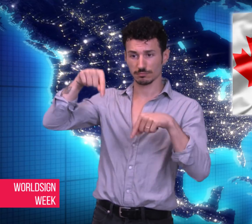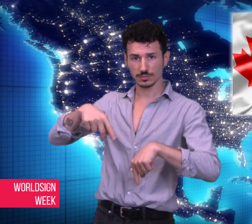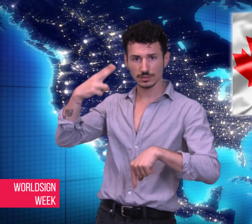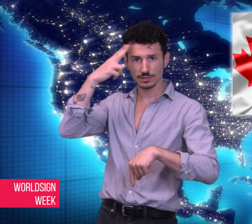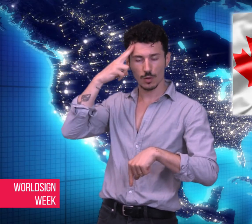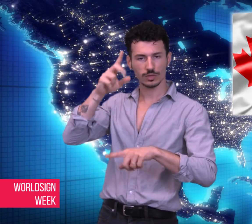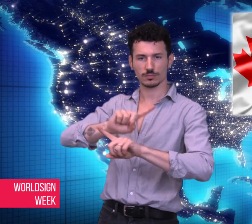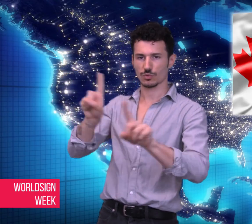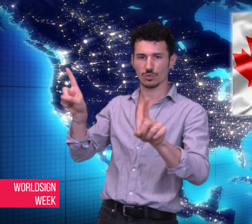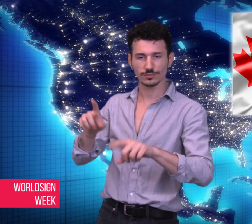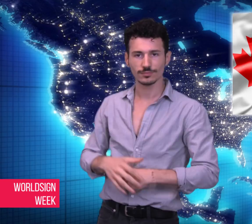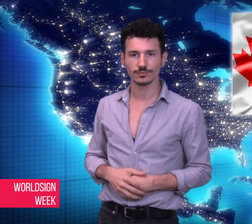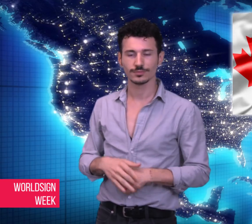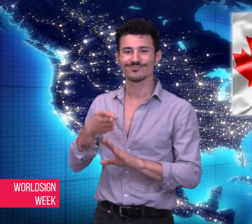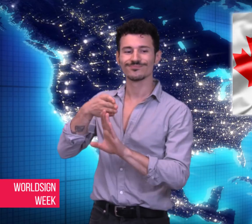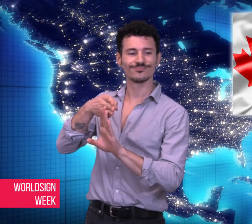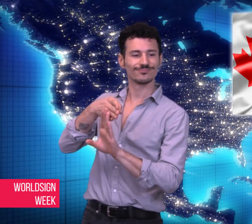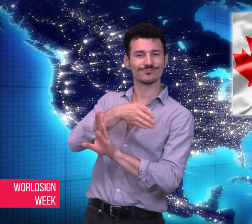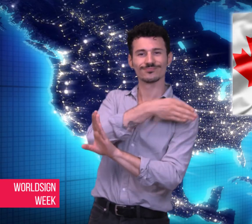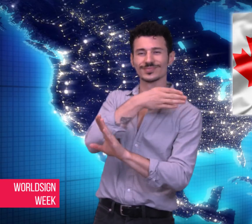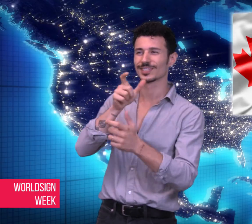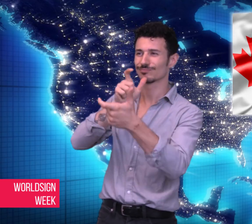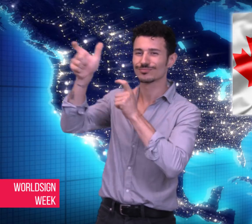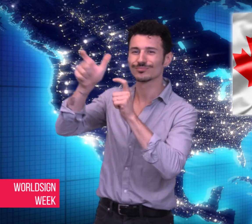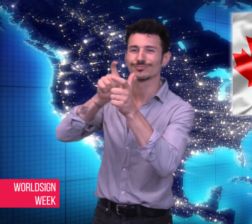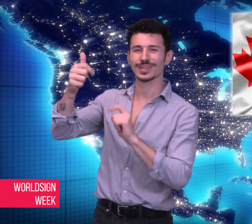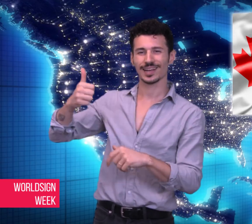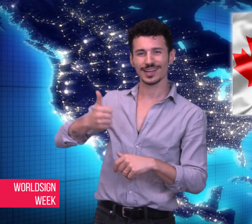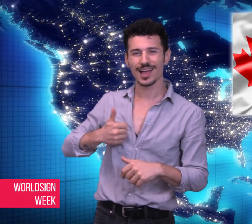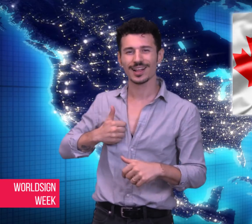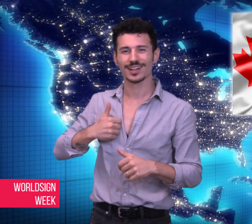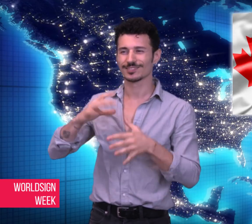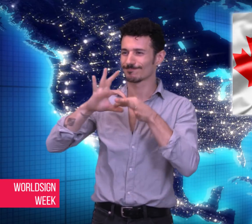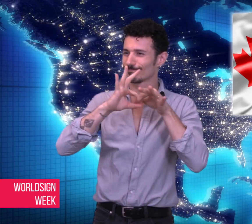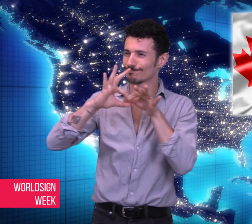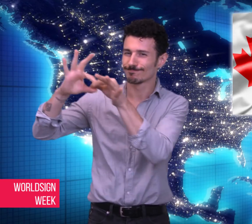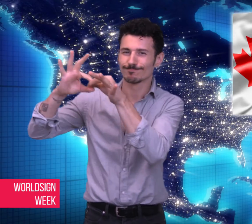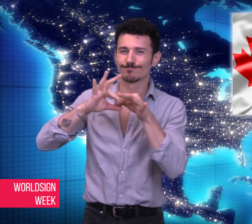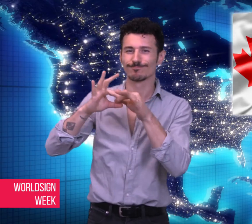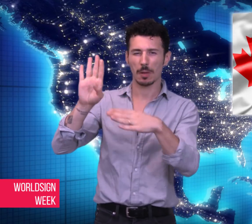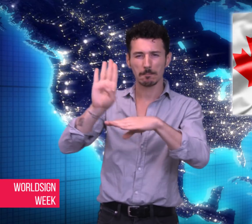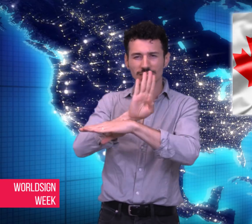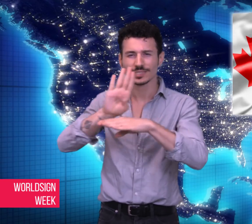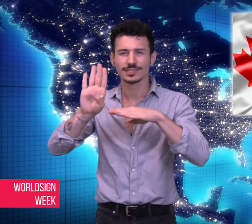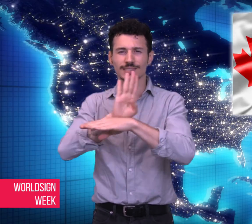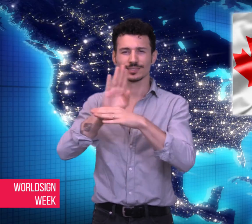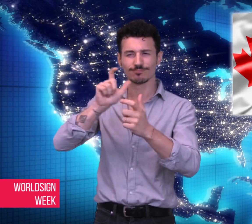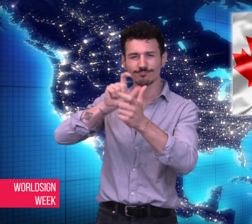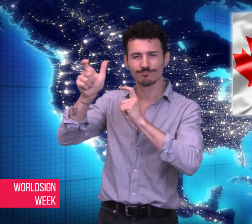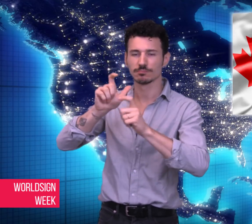its criticism after Saudi Arabia arrested Samar, a women's rights